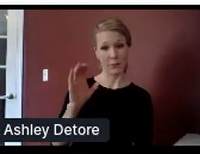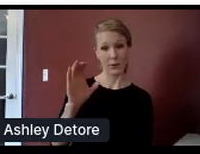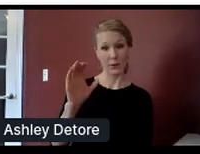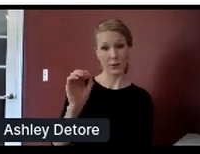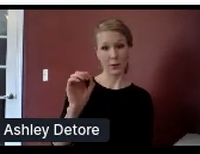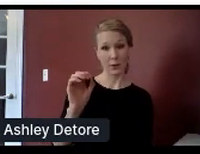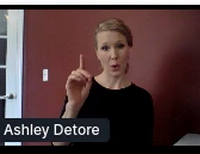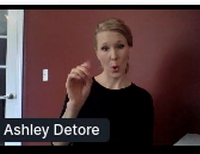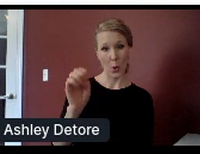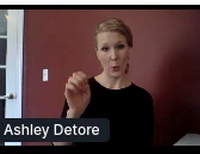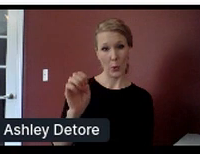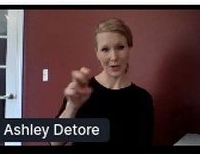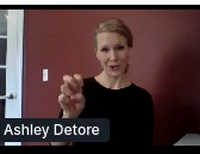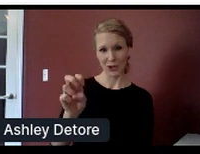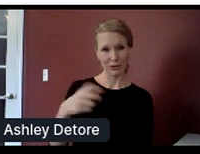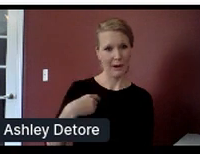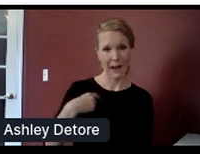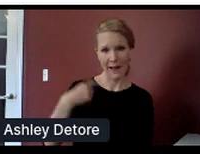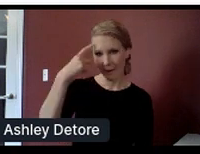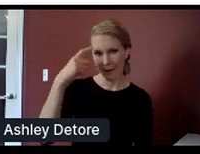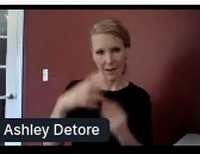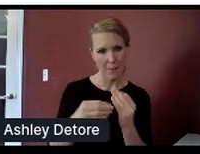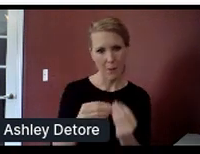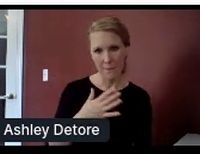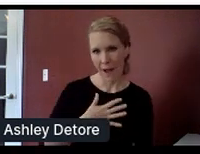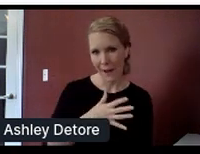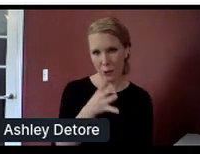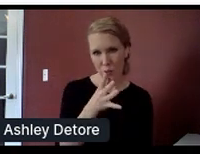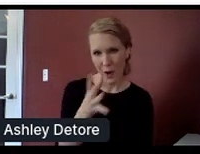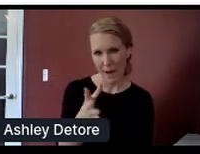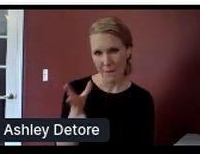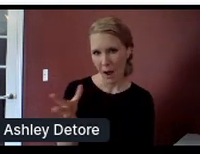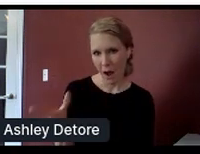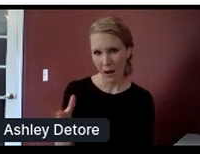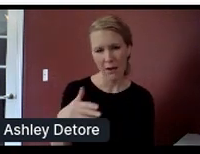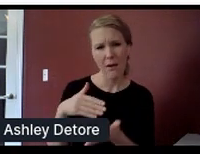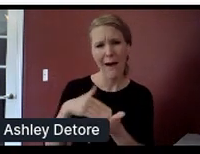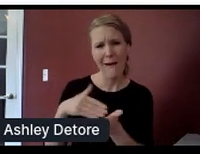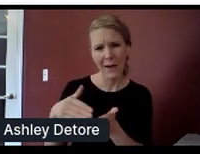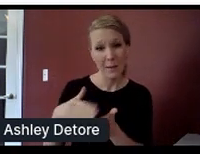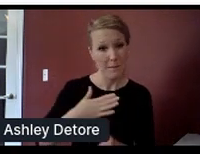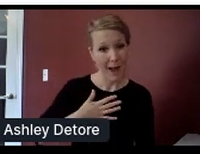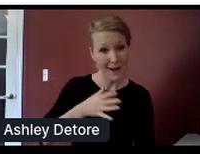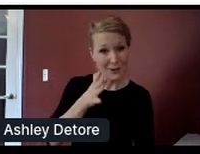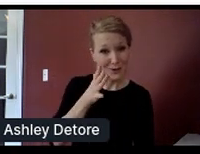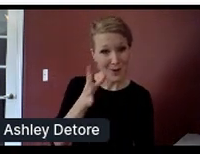My Grandmother was an old Southern Black woman.